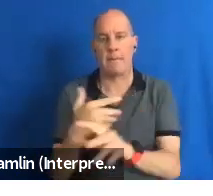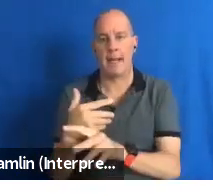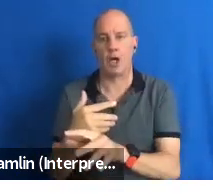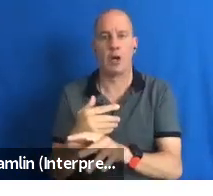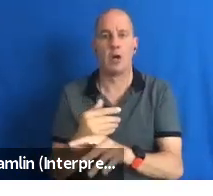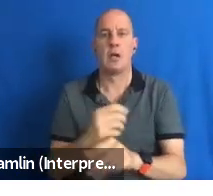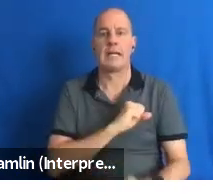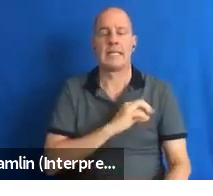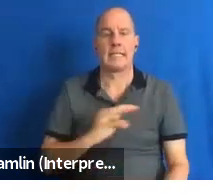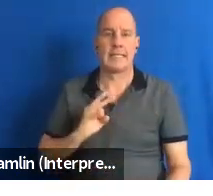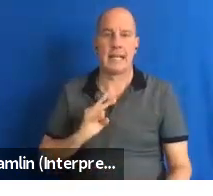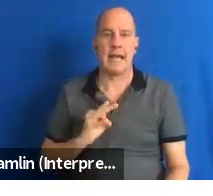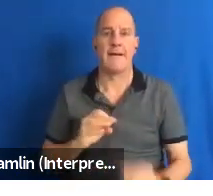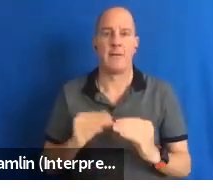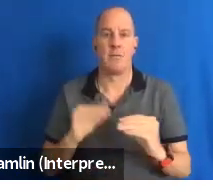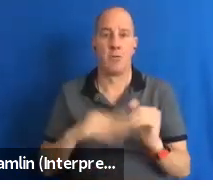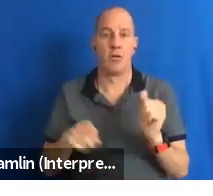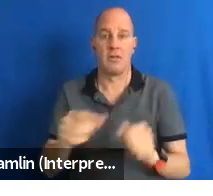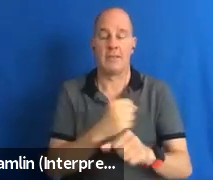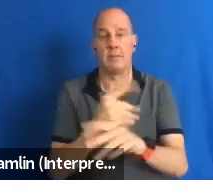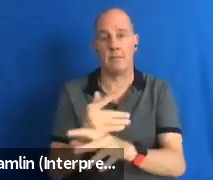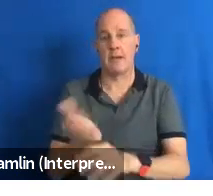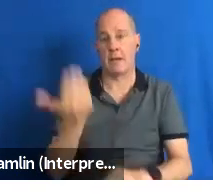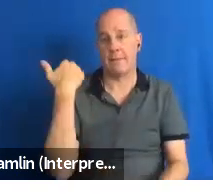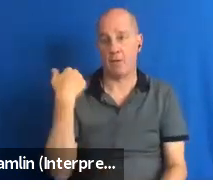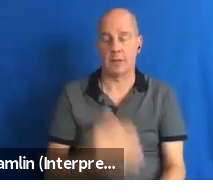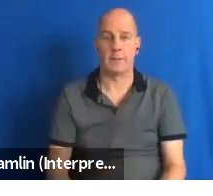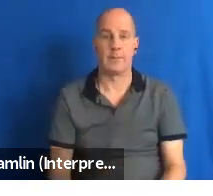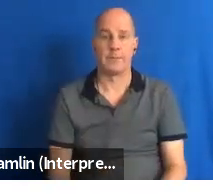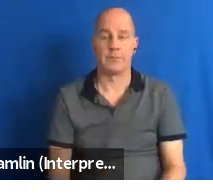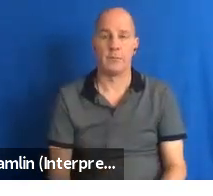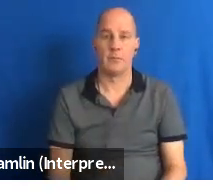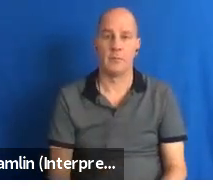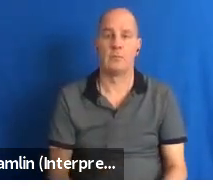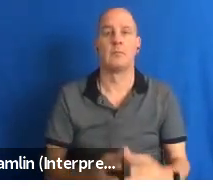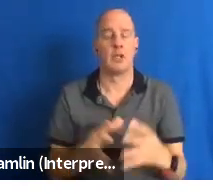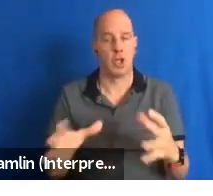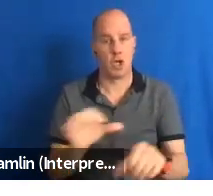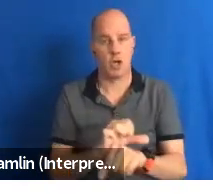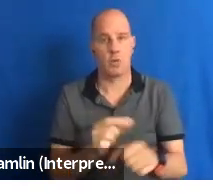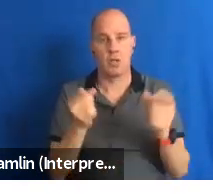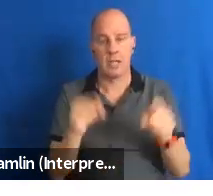staff even more than they have been prepared. So a lot of work has been going around revisioning,